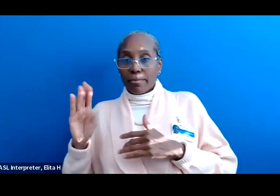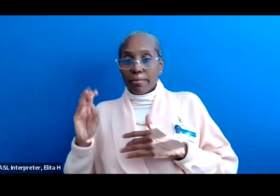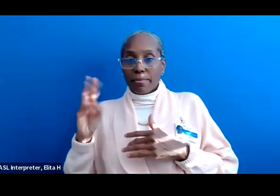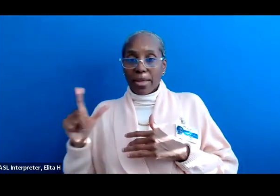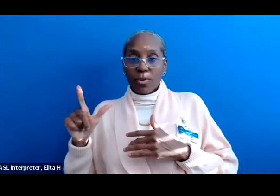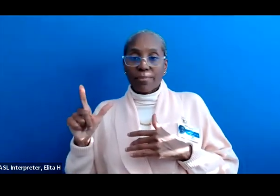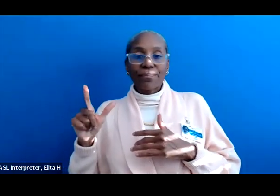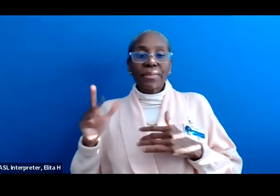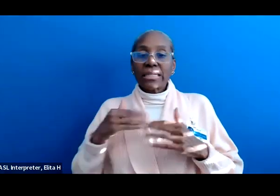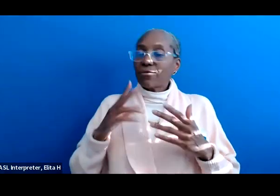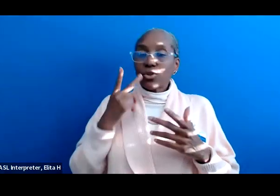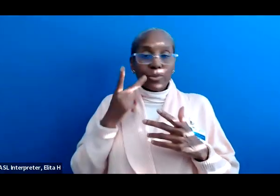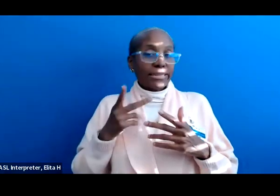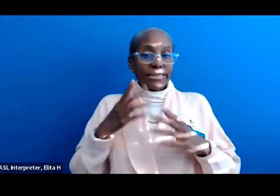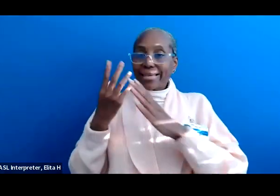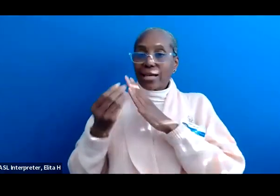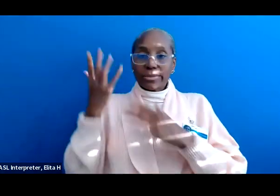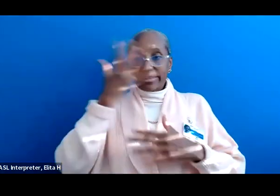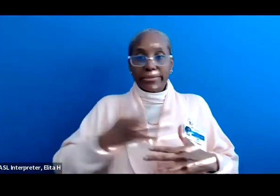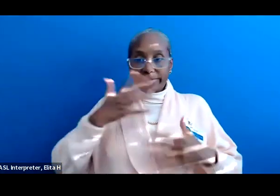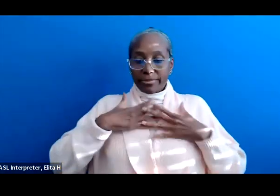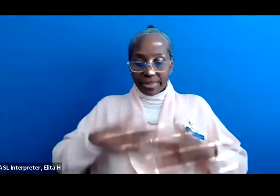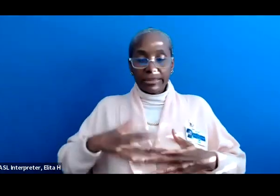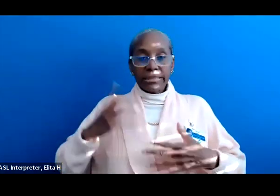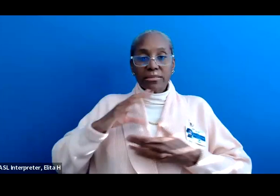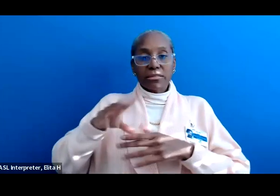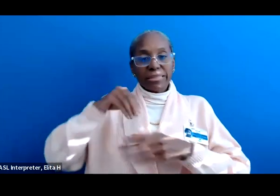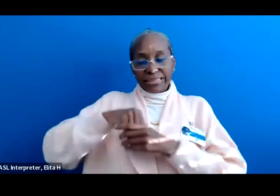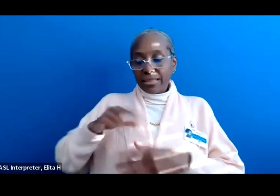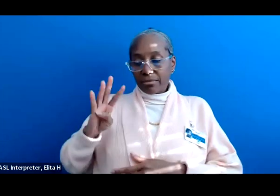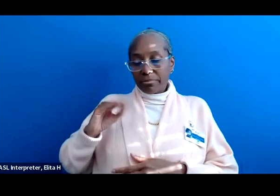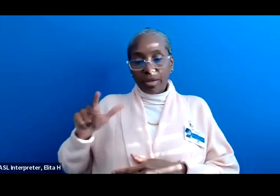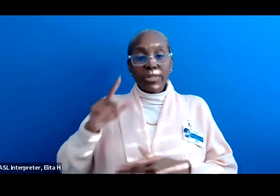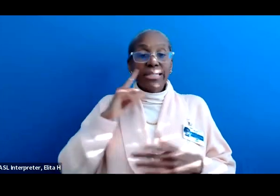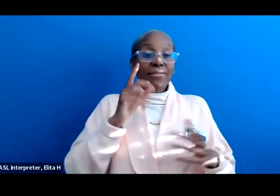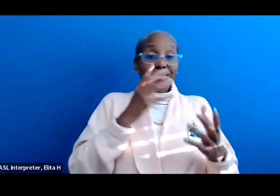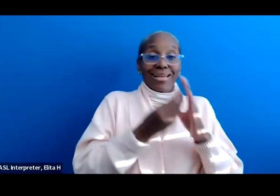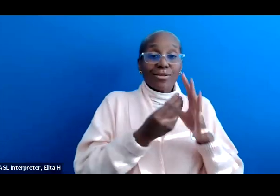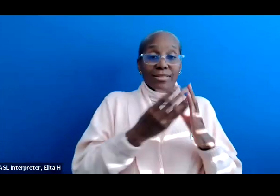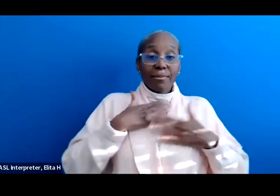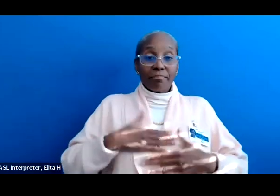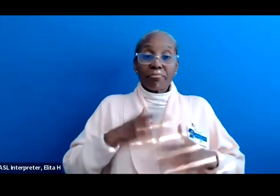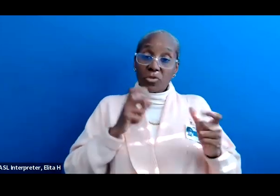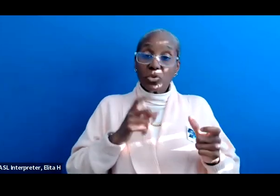Even if you don't see it on the outside of the body, it can still be in the bowel. If you see it on the outside of the body, you can presume it's